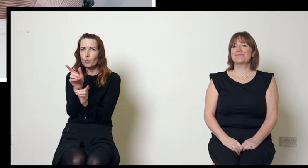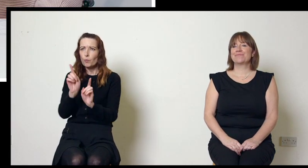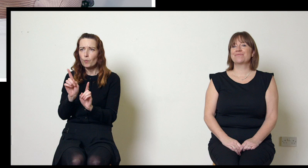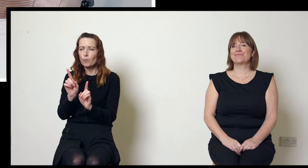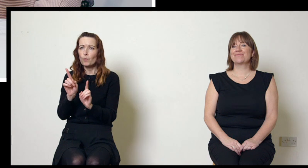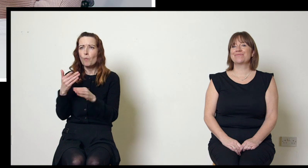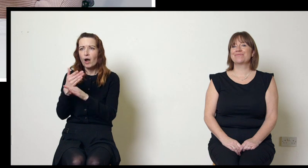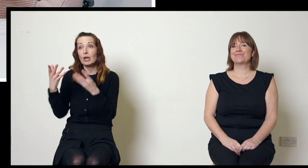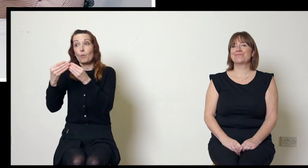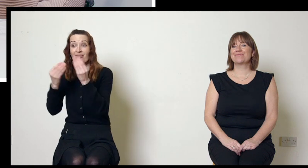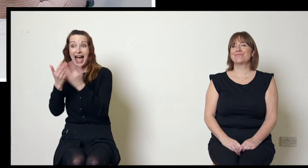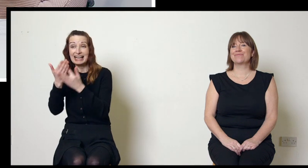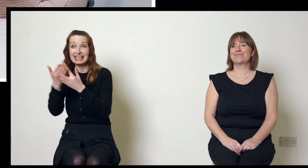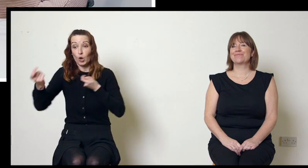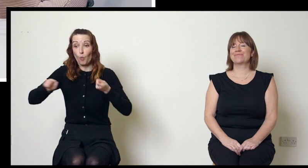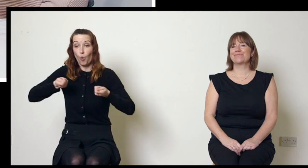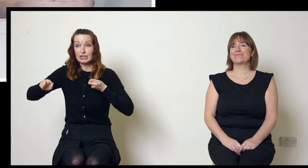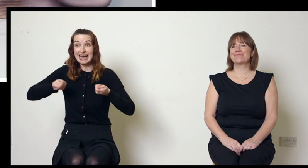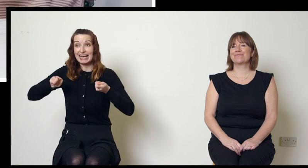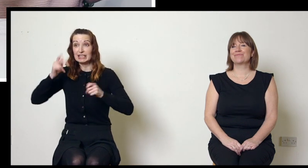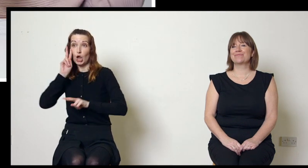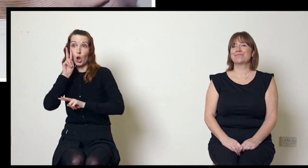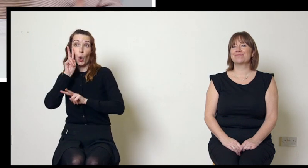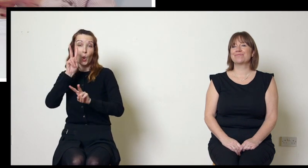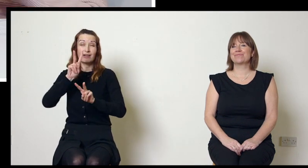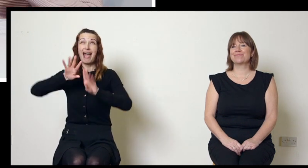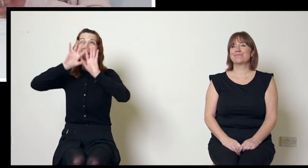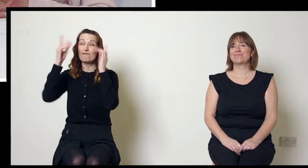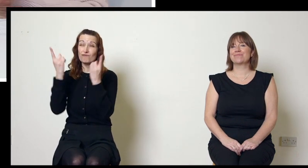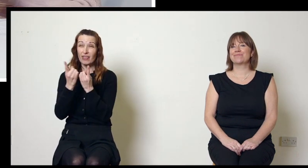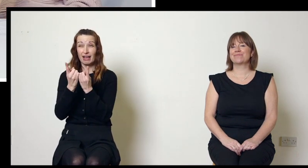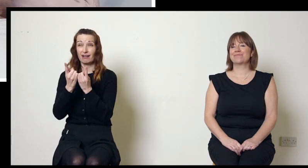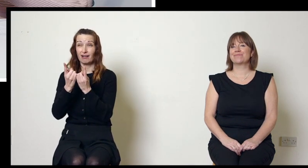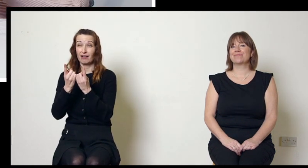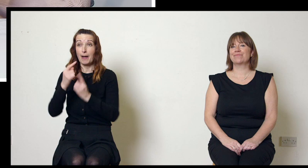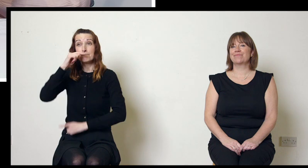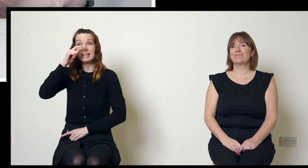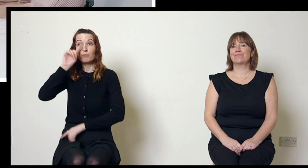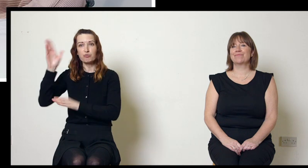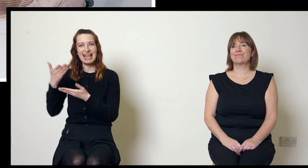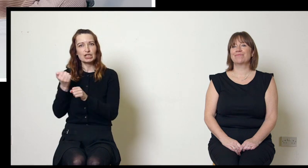working with an access co-ordinator, looking at everything that we do, what were the things that have interested you?